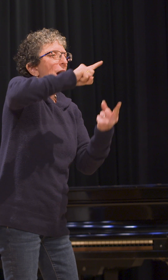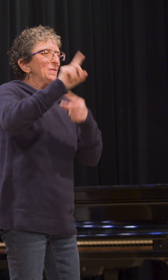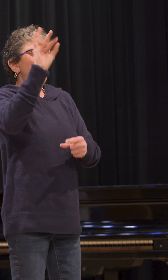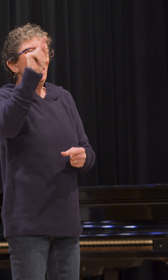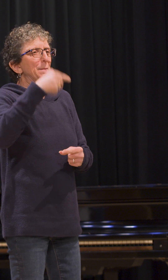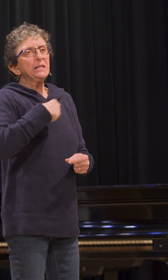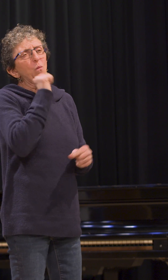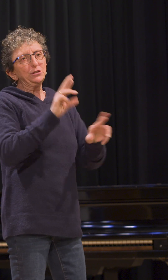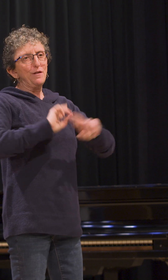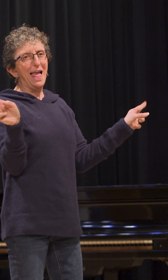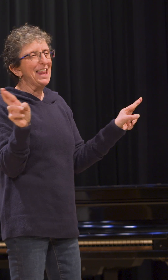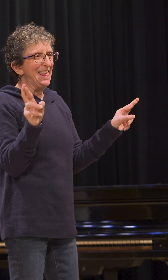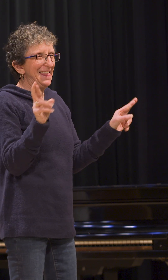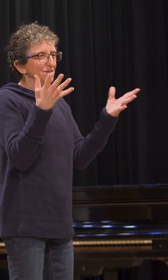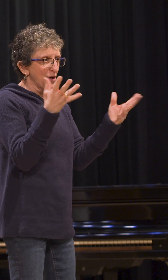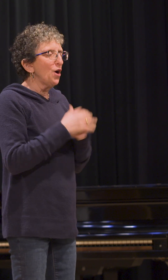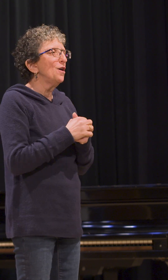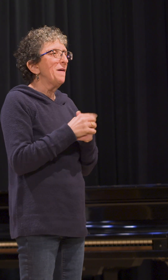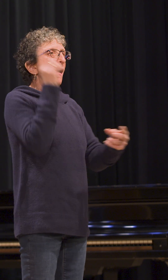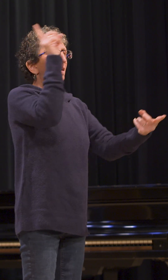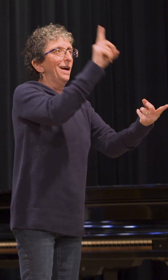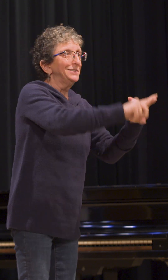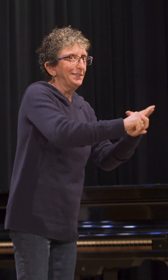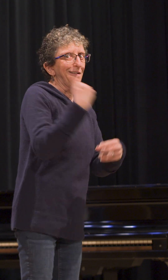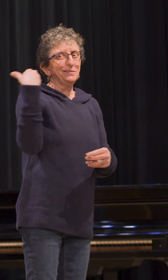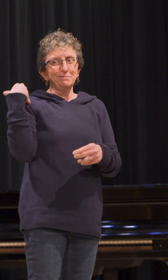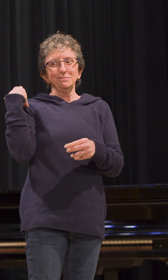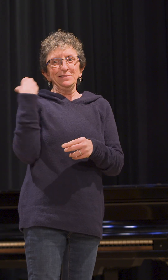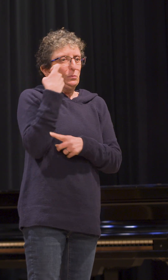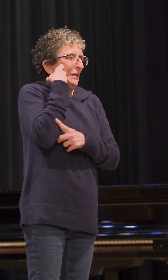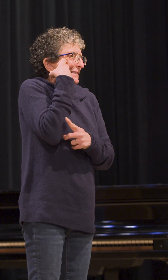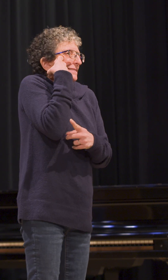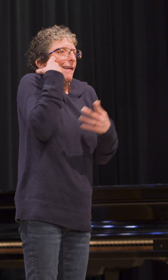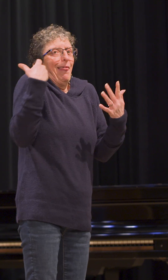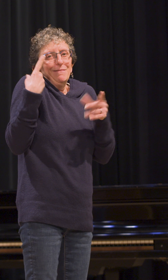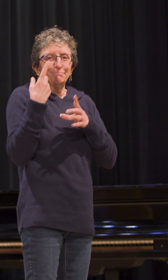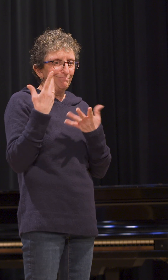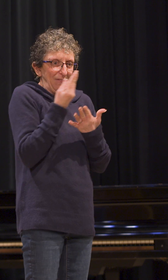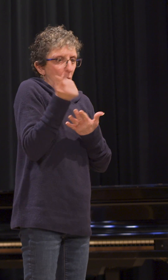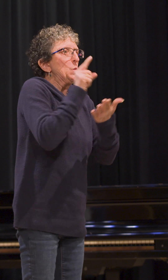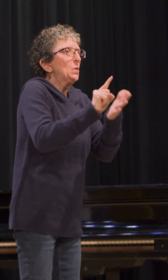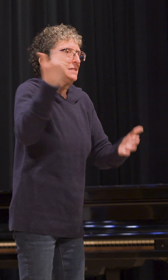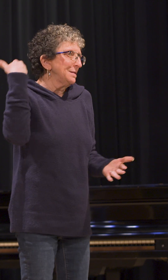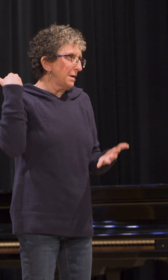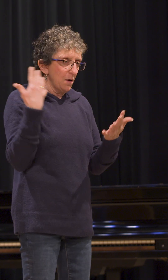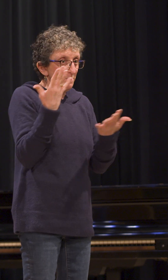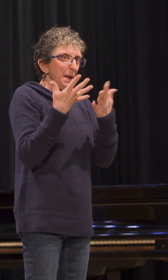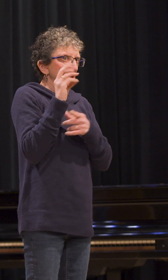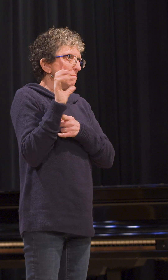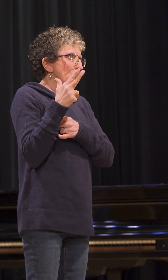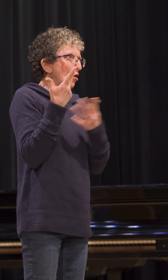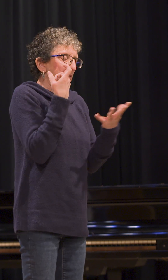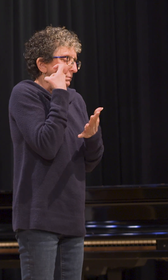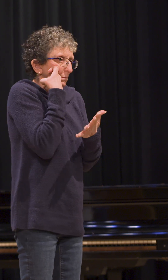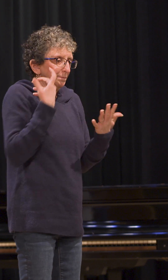from Indiana." And honestly, I wasn't ready for it. Until recently a few weeks ago,